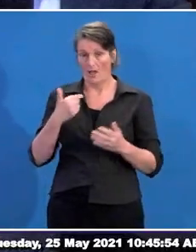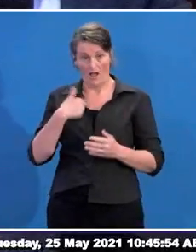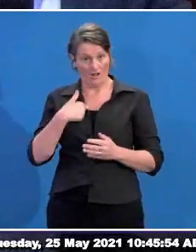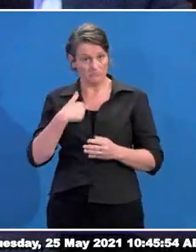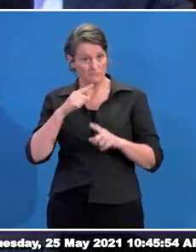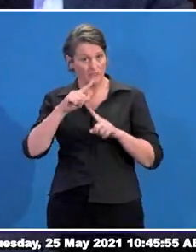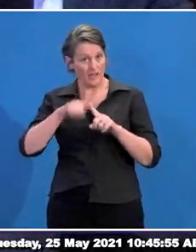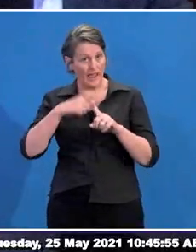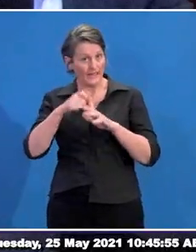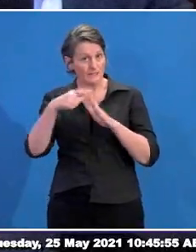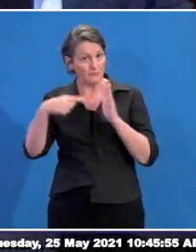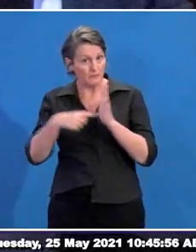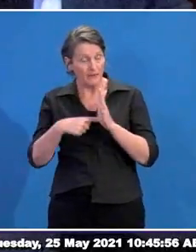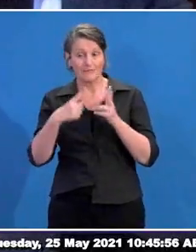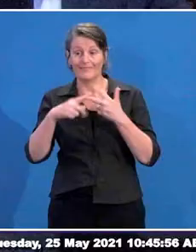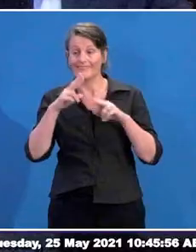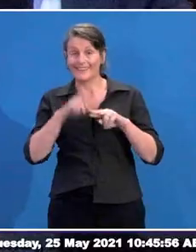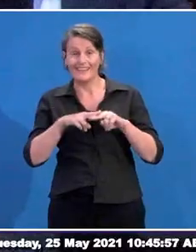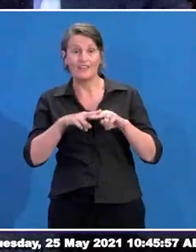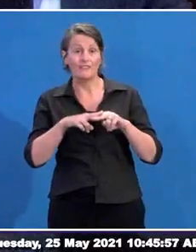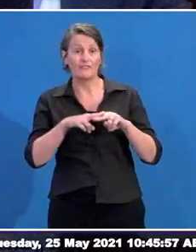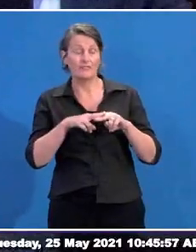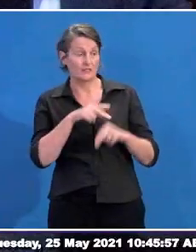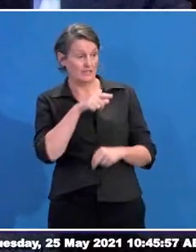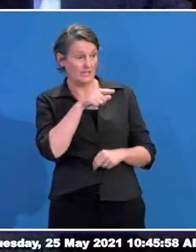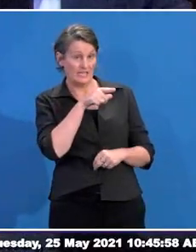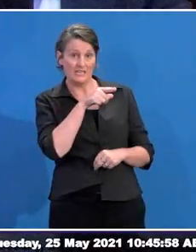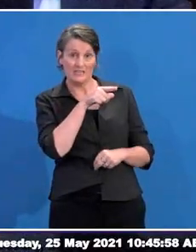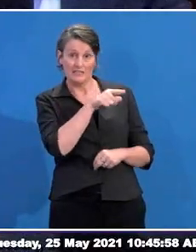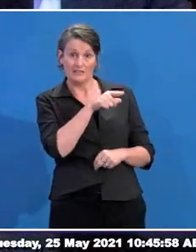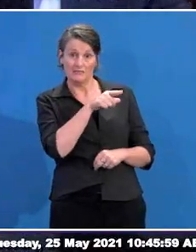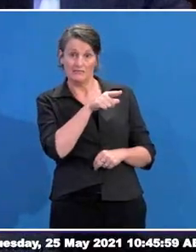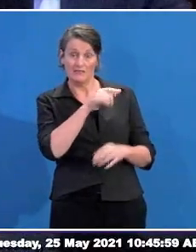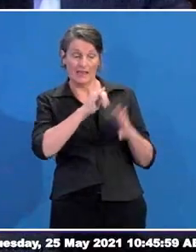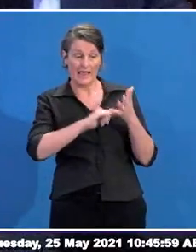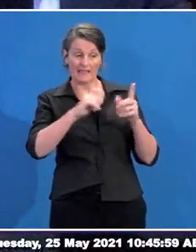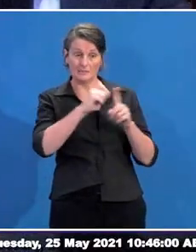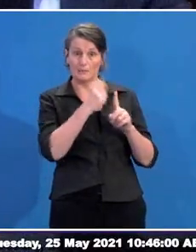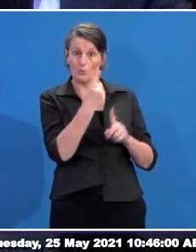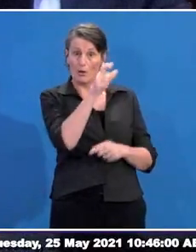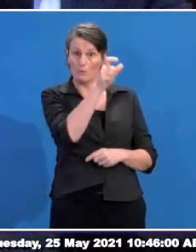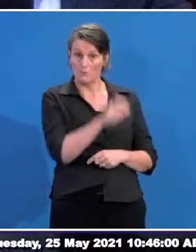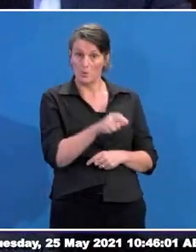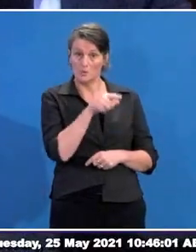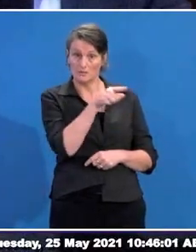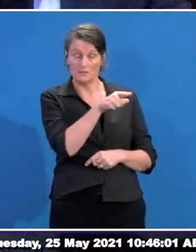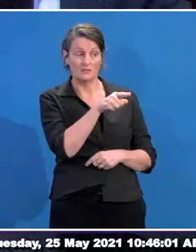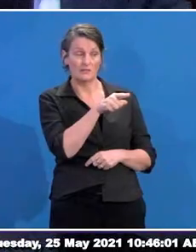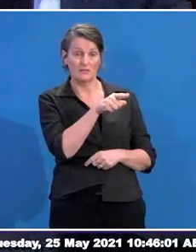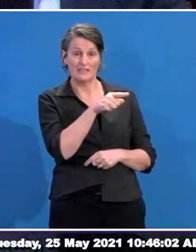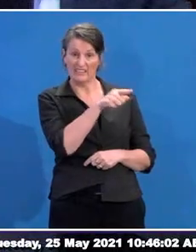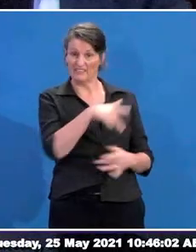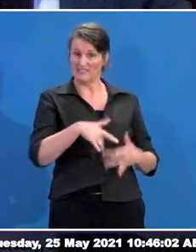if he did it honestly, feeling like he had done nothing wrong,